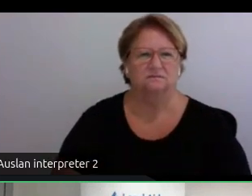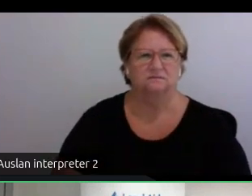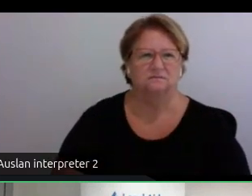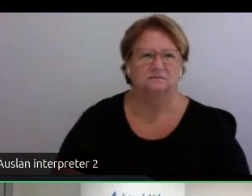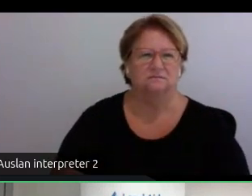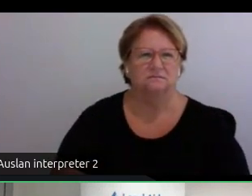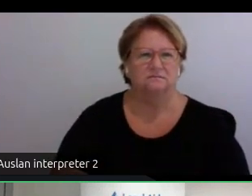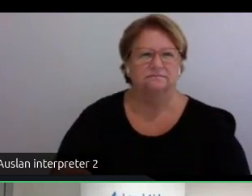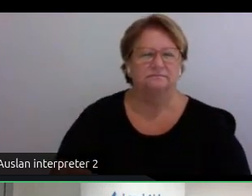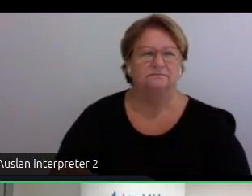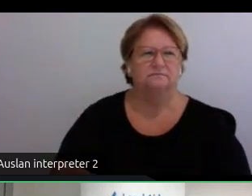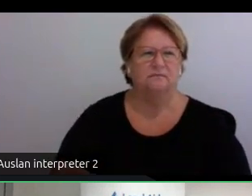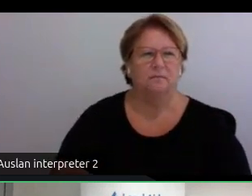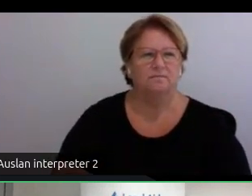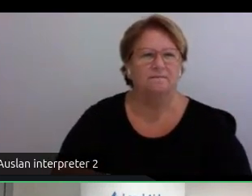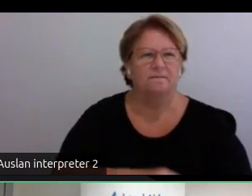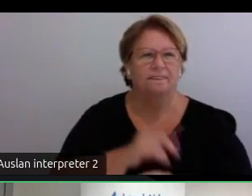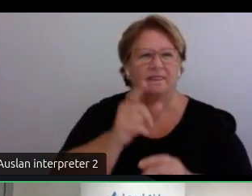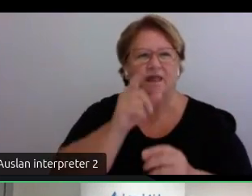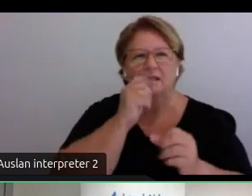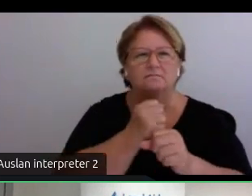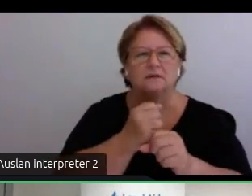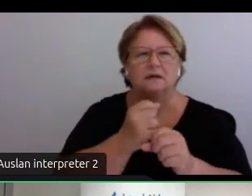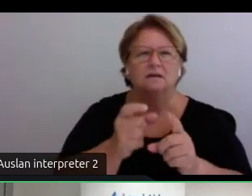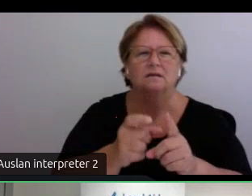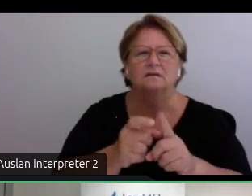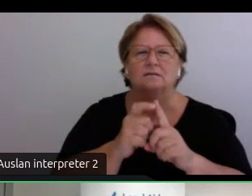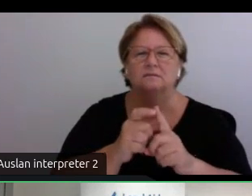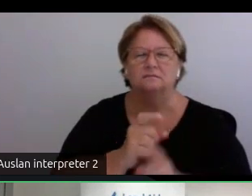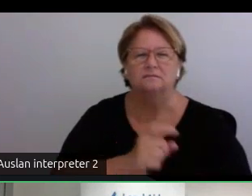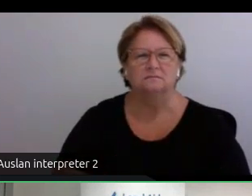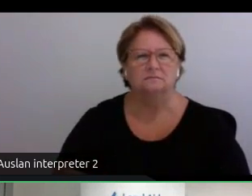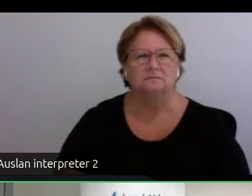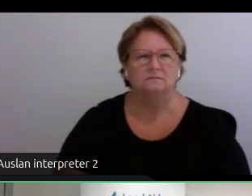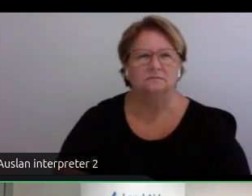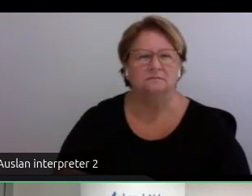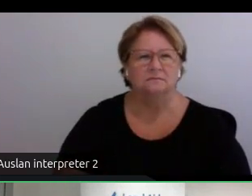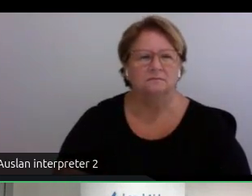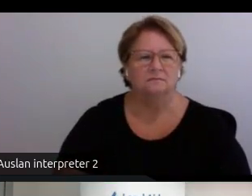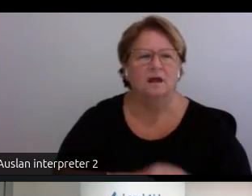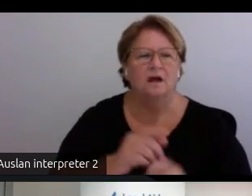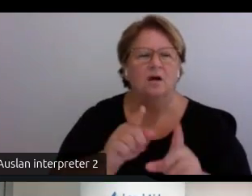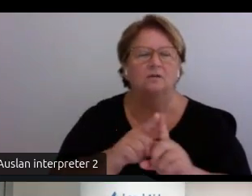with a property settlement that can um just complicate things of course. Um and then finally